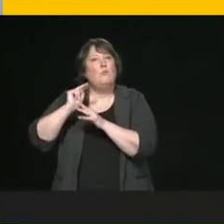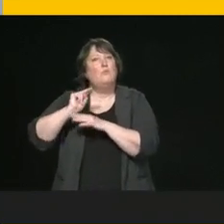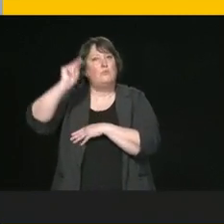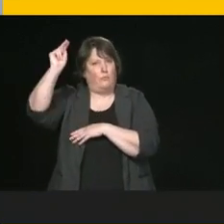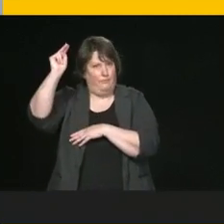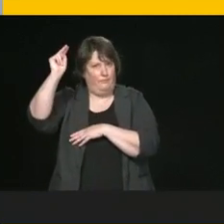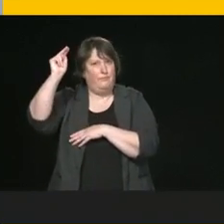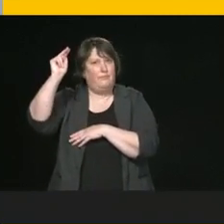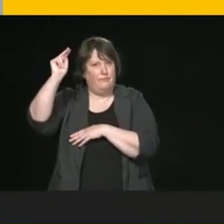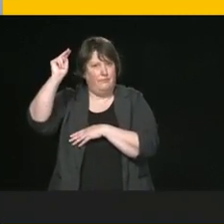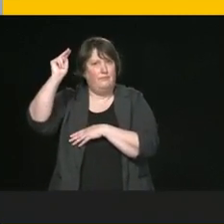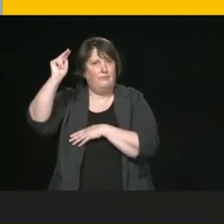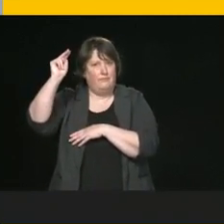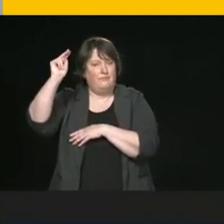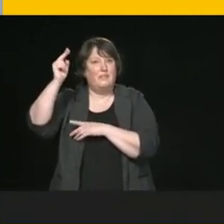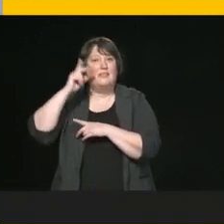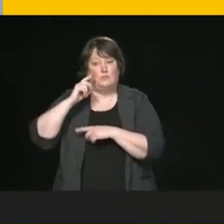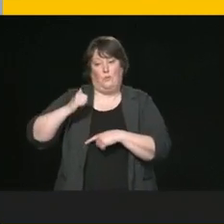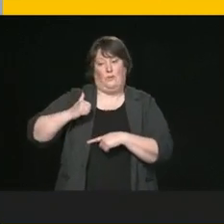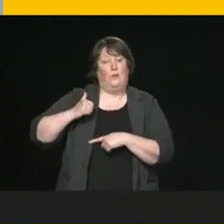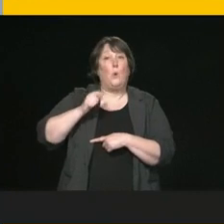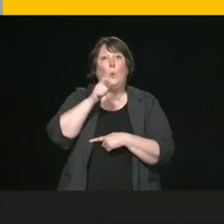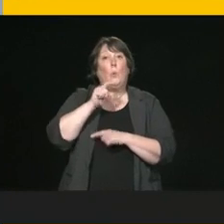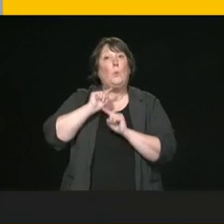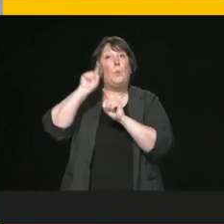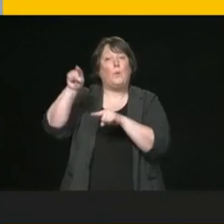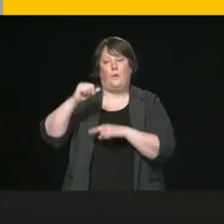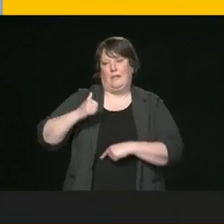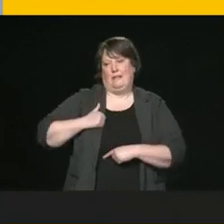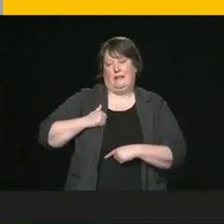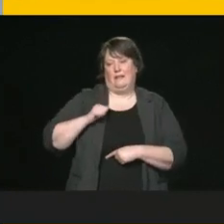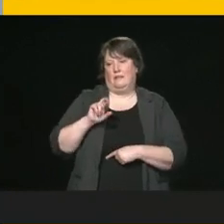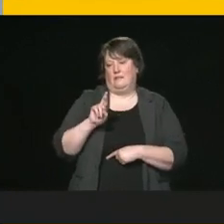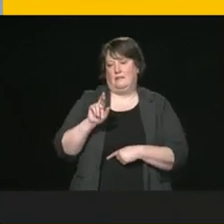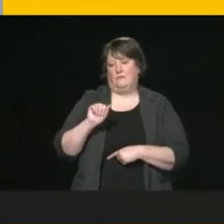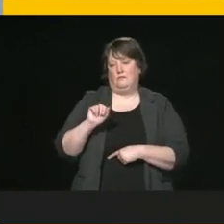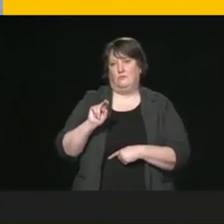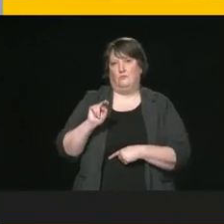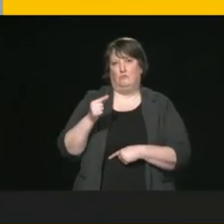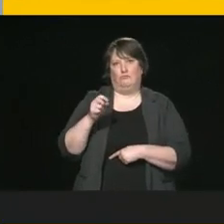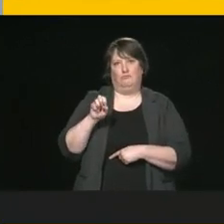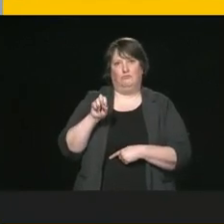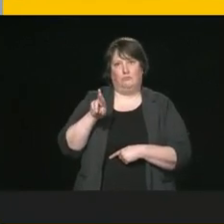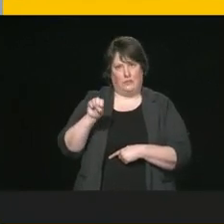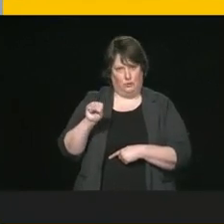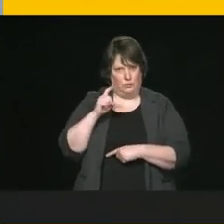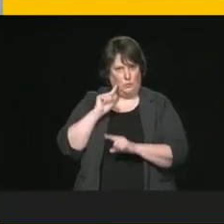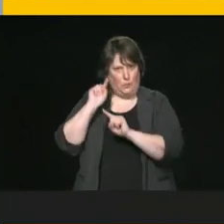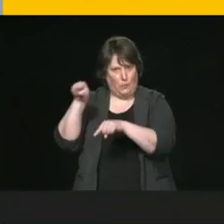NUNAVUT, QUEBEC SENT US A REQUEST FOR THE NORTH SHORE AND I CAN CONFIRM THAT THE CANADIAN